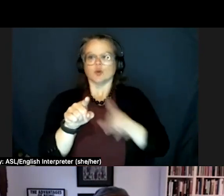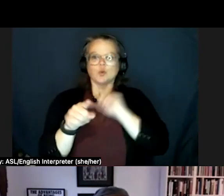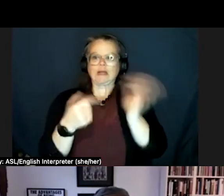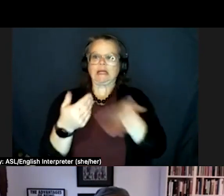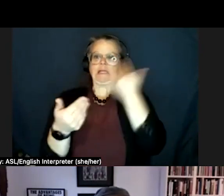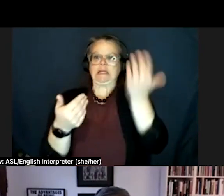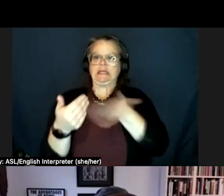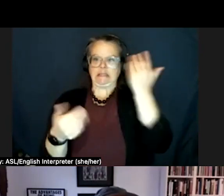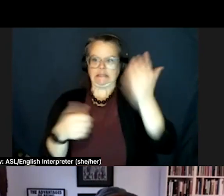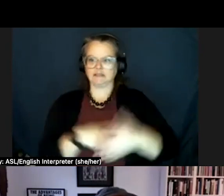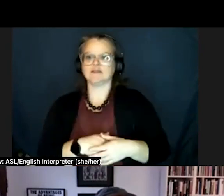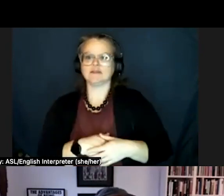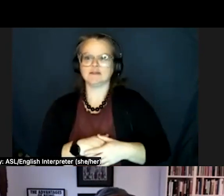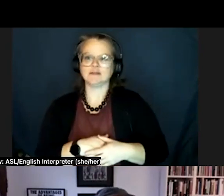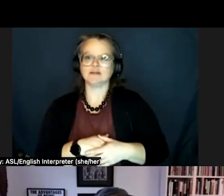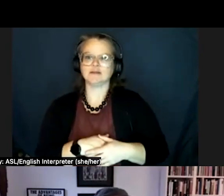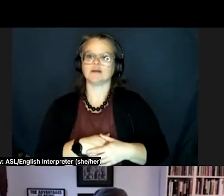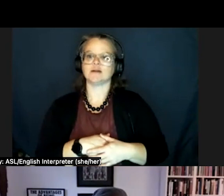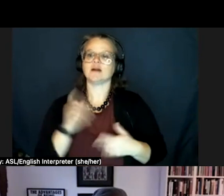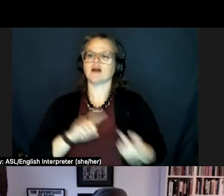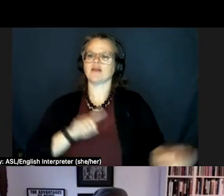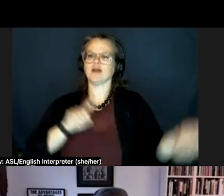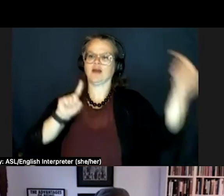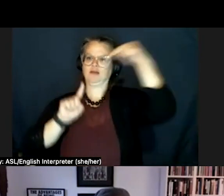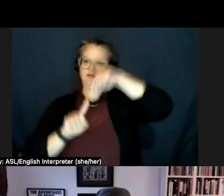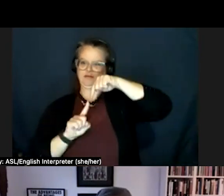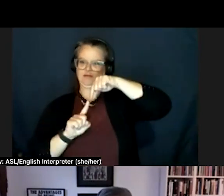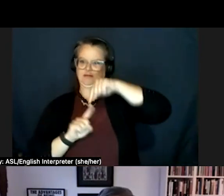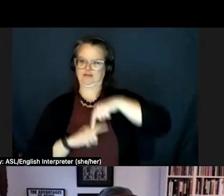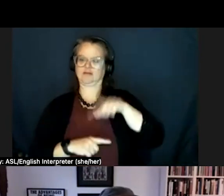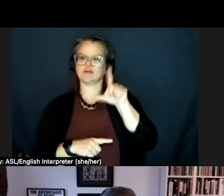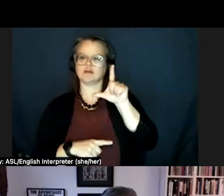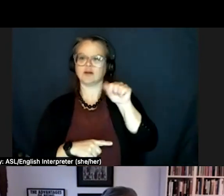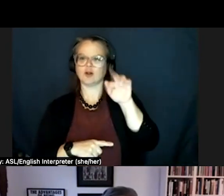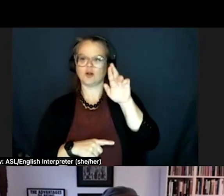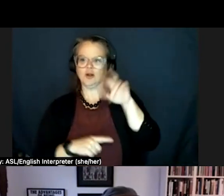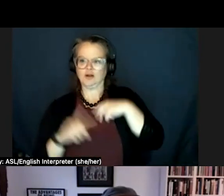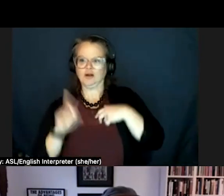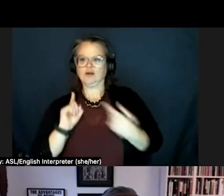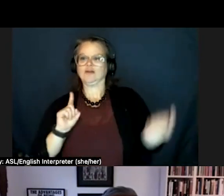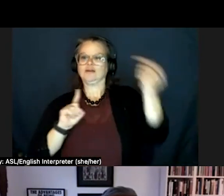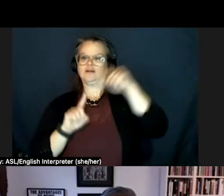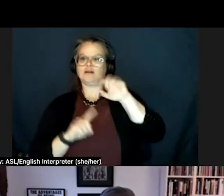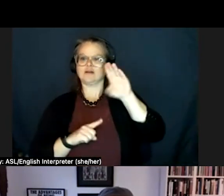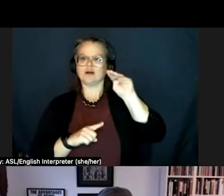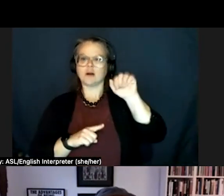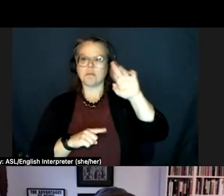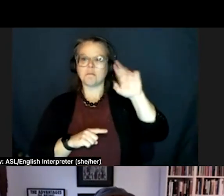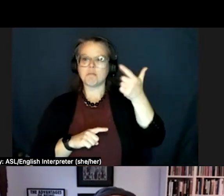when possible. So we settled on Airtable, the early returns are really great. We use it for all